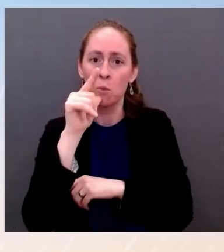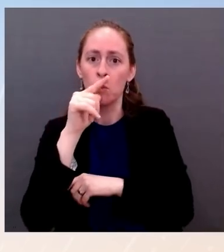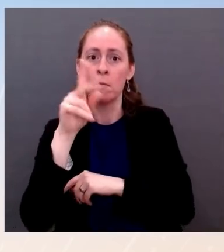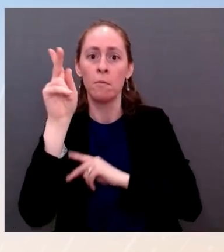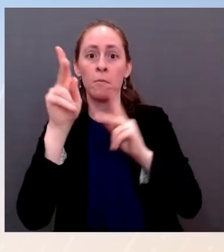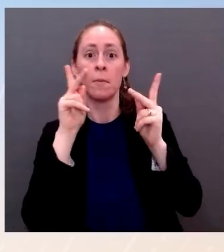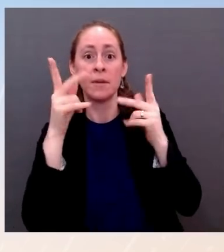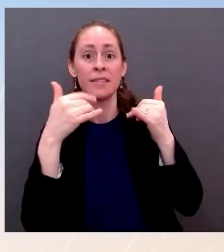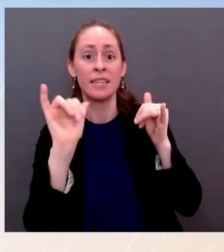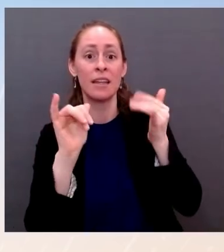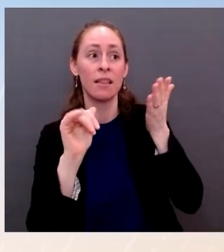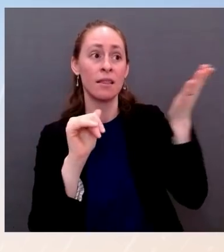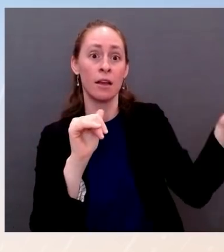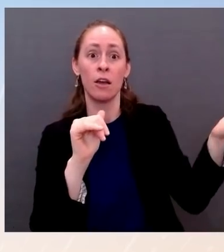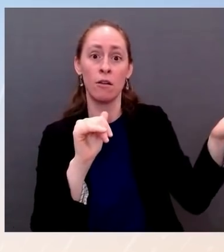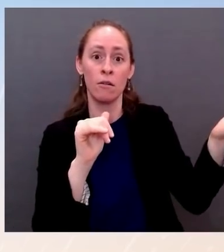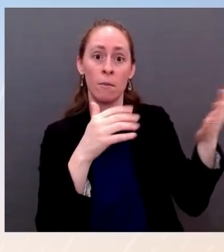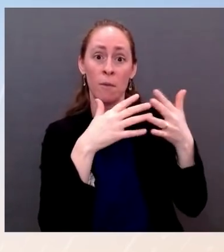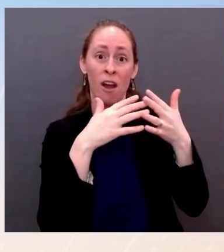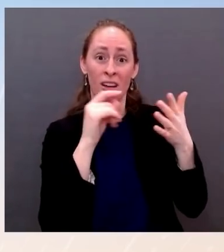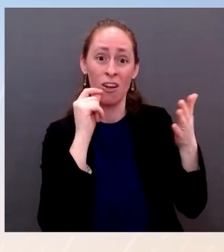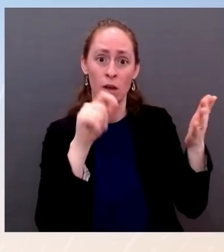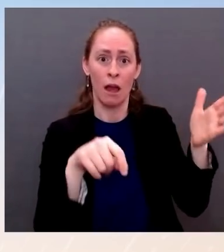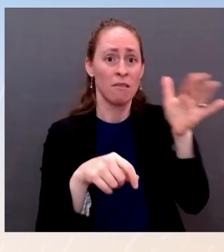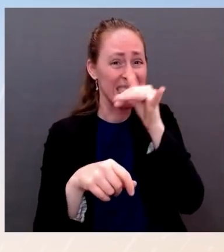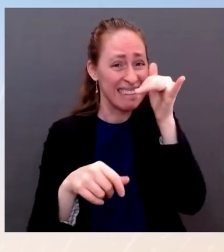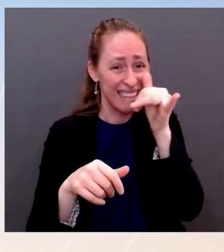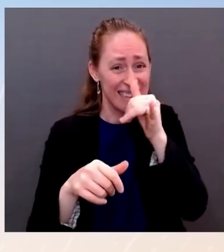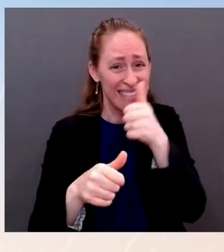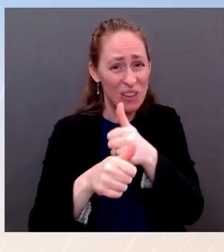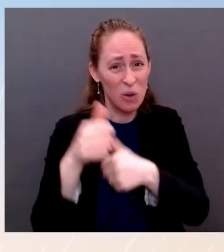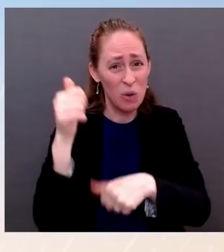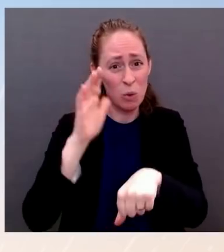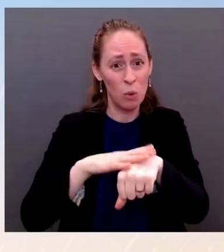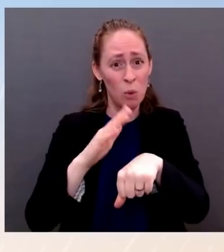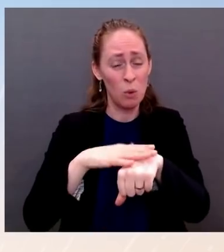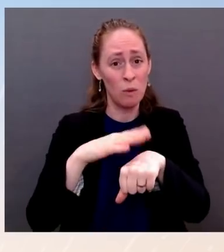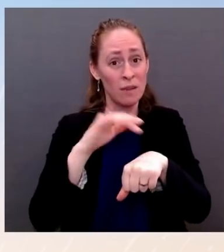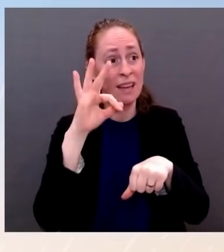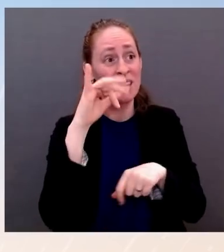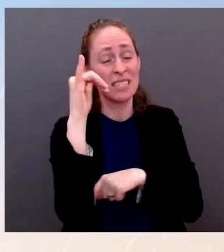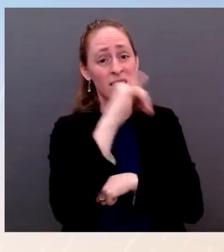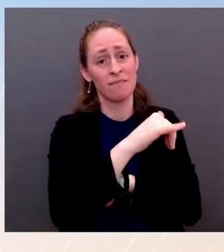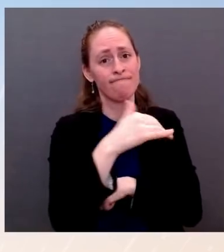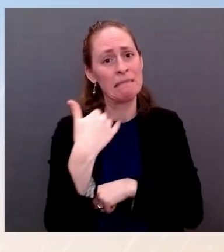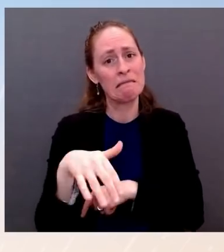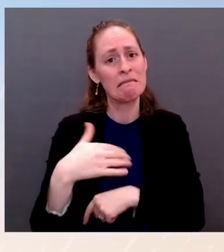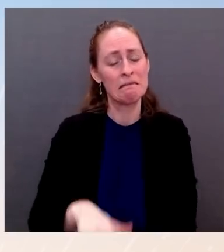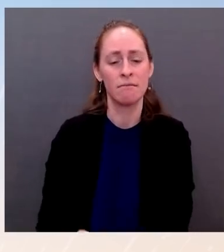if they remain in the country. The Press: And this is now the second evacuation of Americans in the course of --